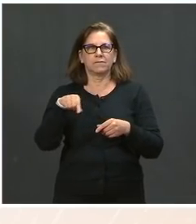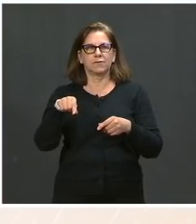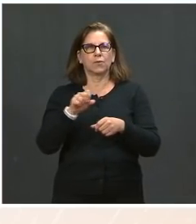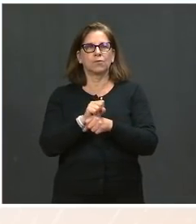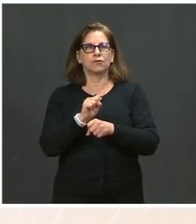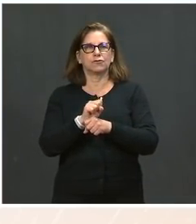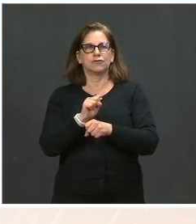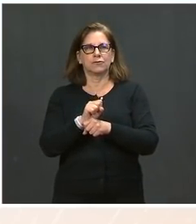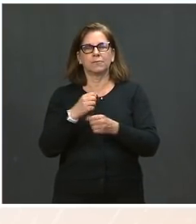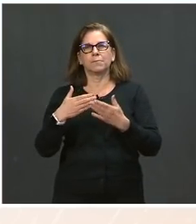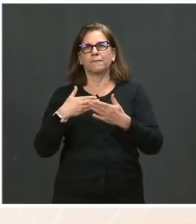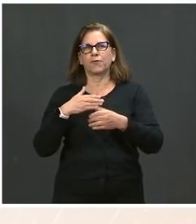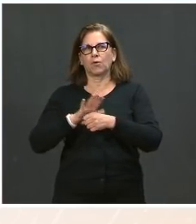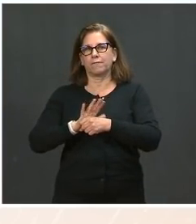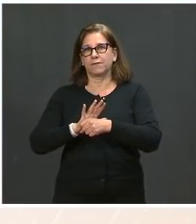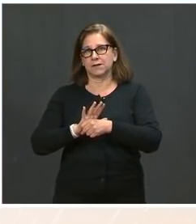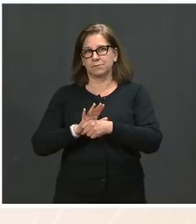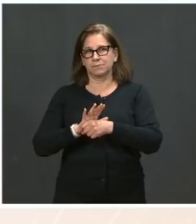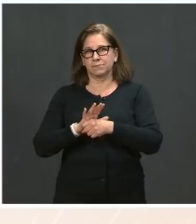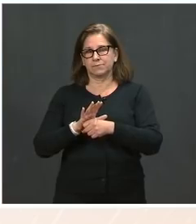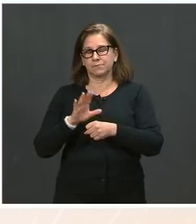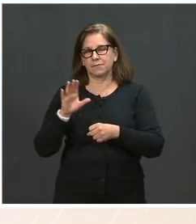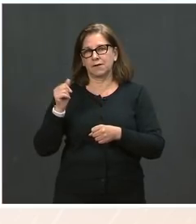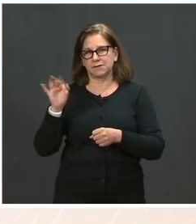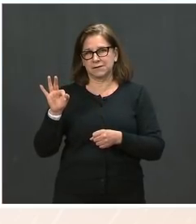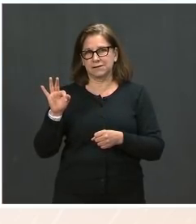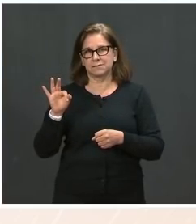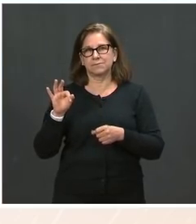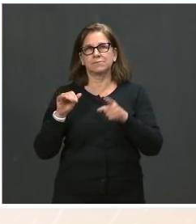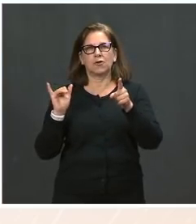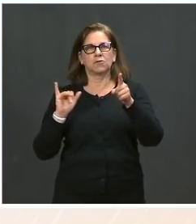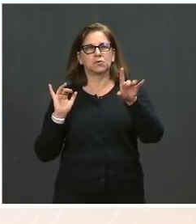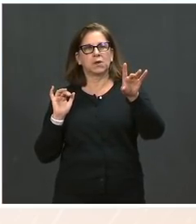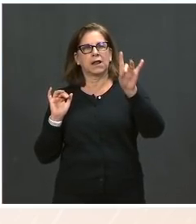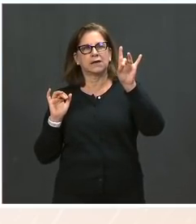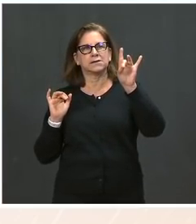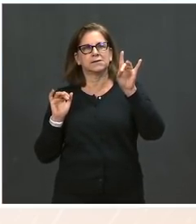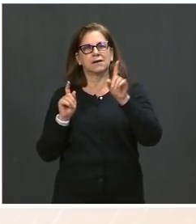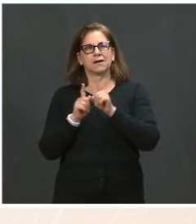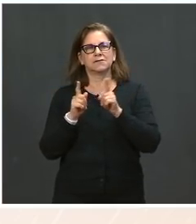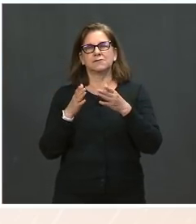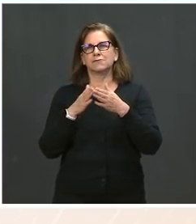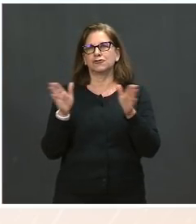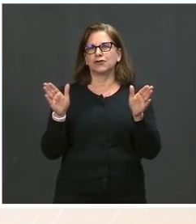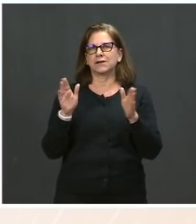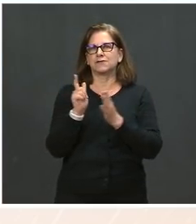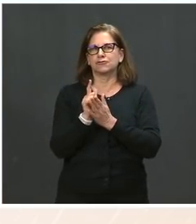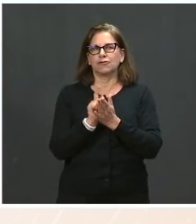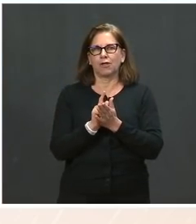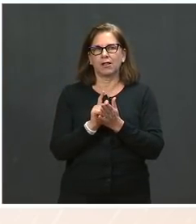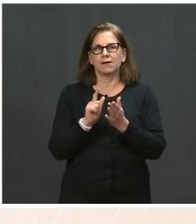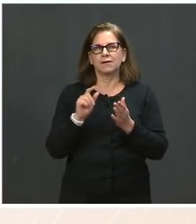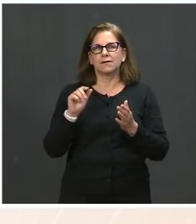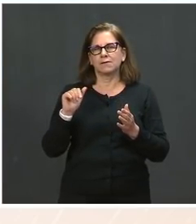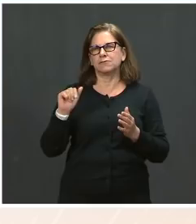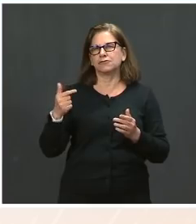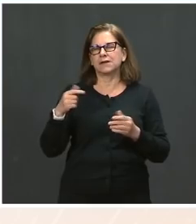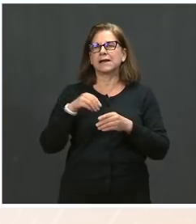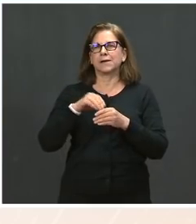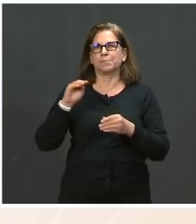elected Attorney General of Michigan and served as the state's top law enforcement officer from 1998 to 2002. As always, she can take a few questions.